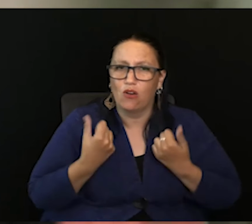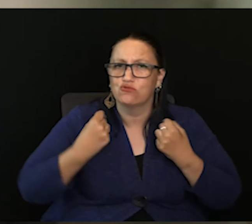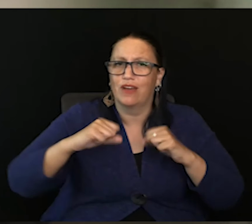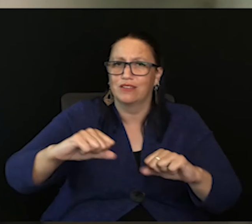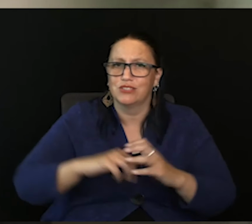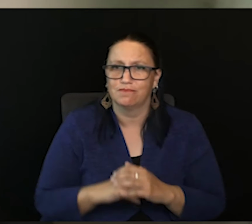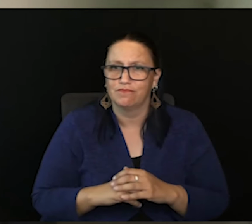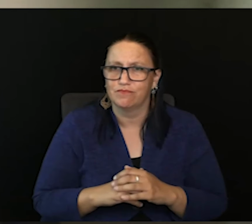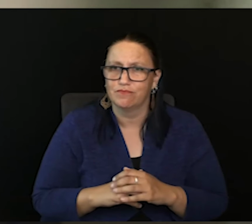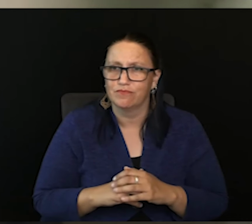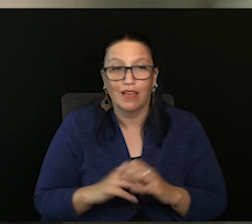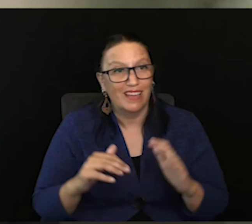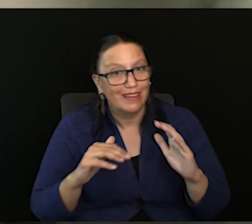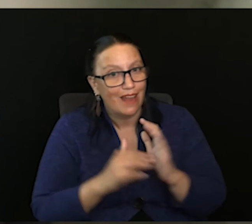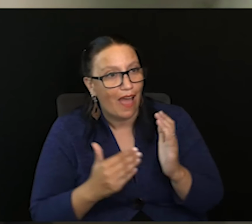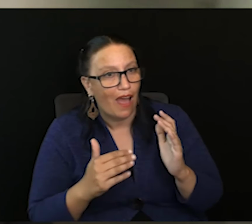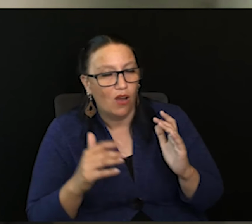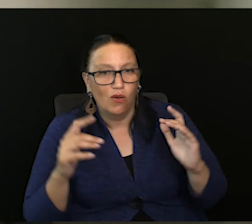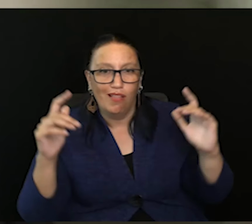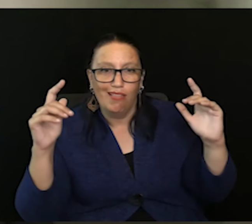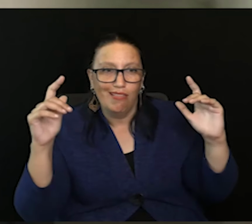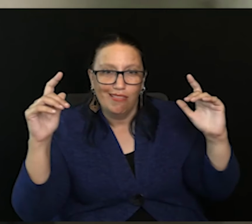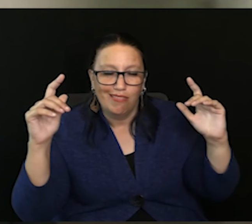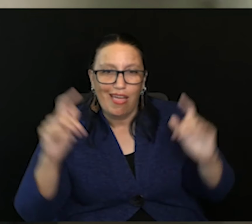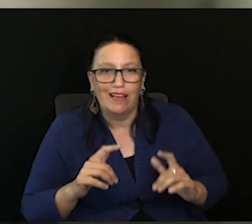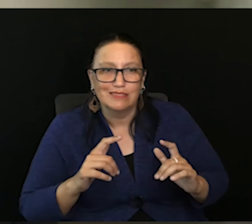Now, as we've moved to a less severe but broader scale system,